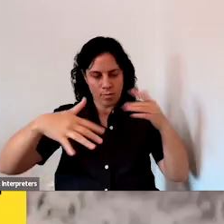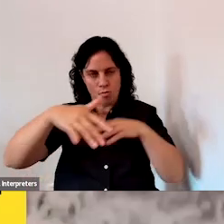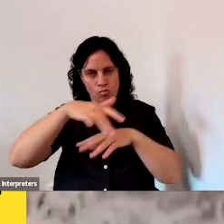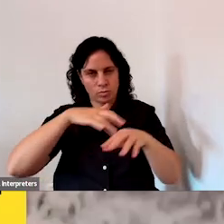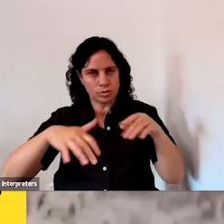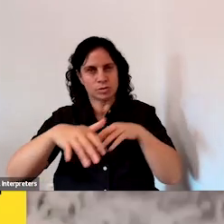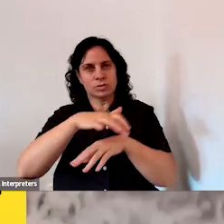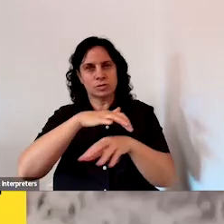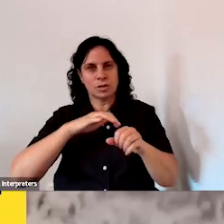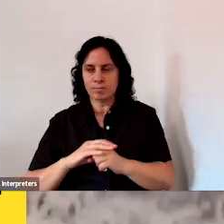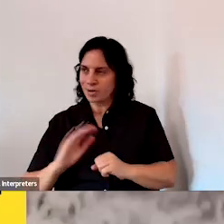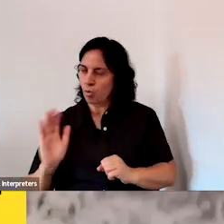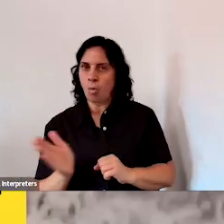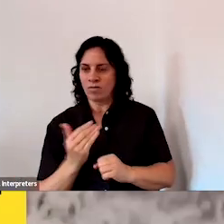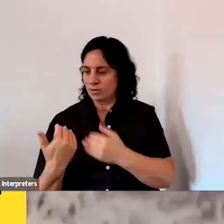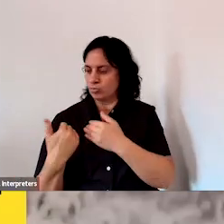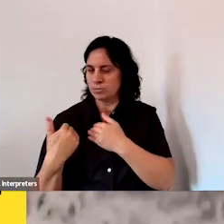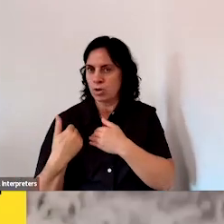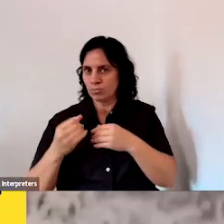all influence.